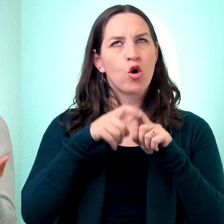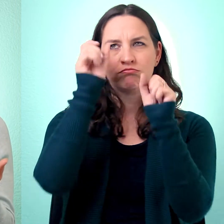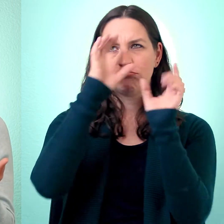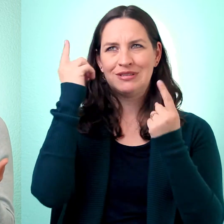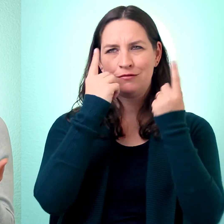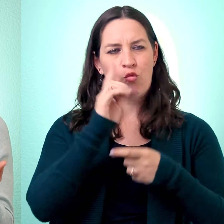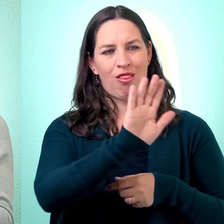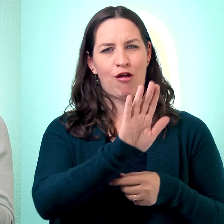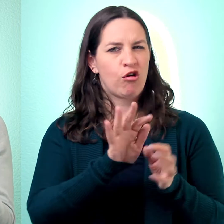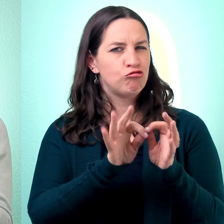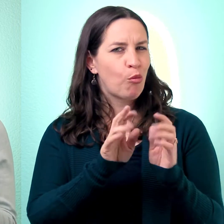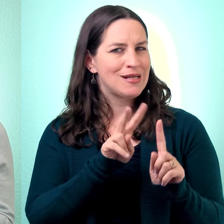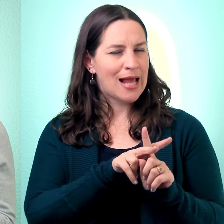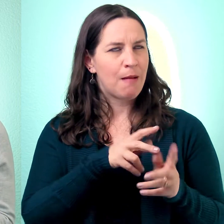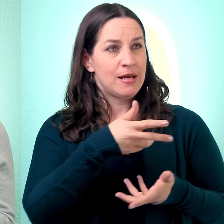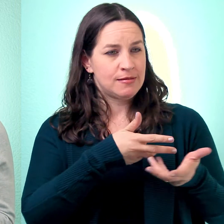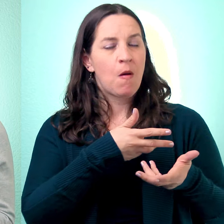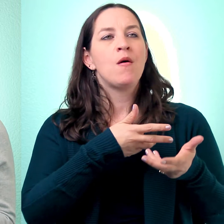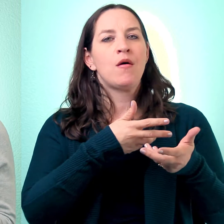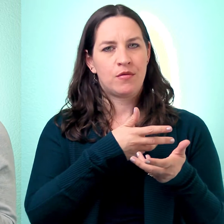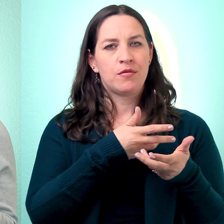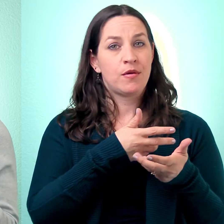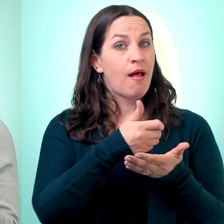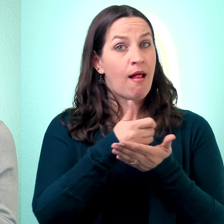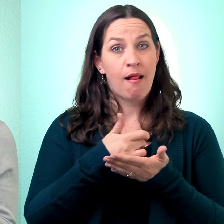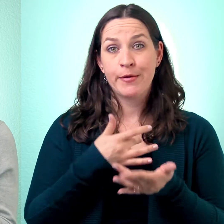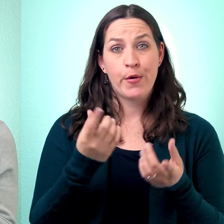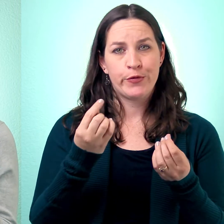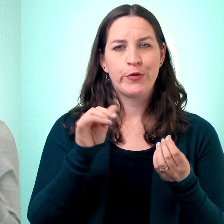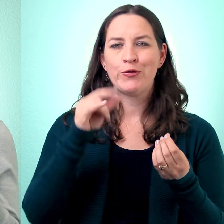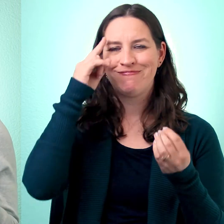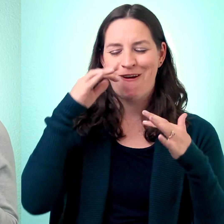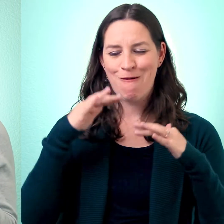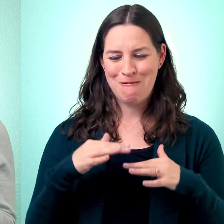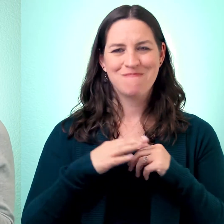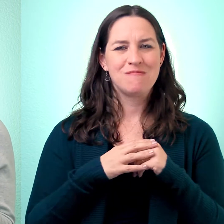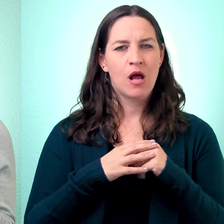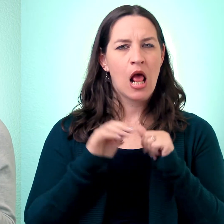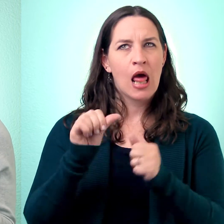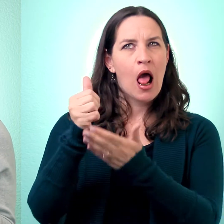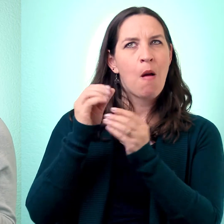an interpreting assignment would look like for them. It helps me calm down. It helps me think and plan my choices, and